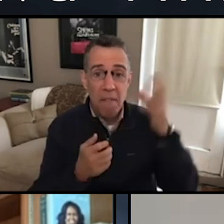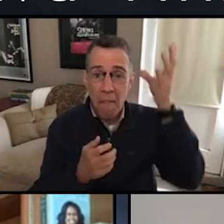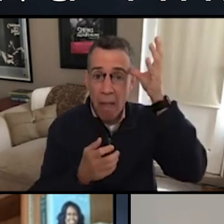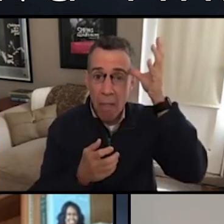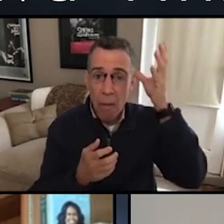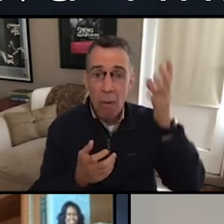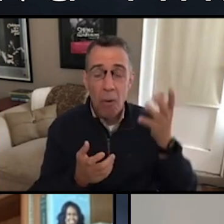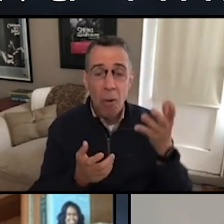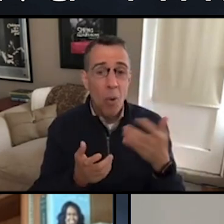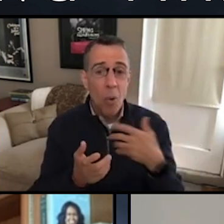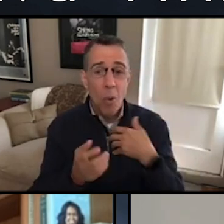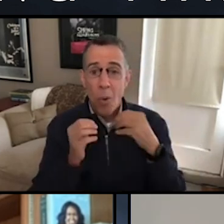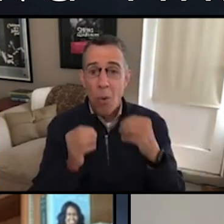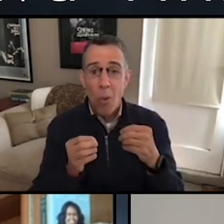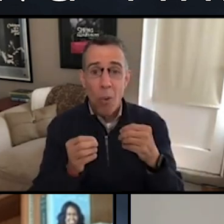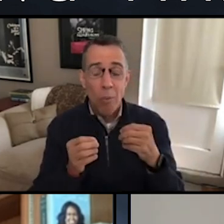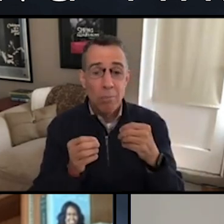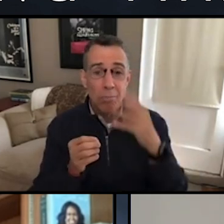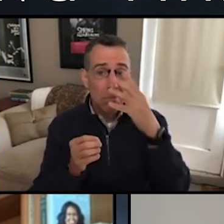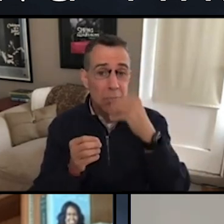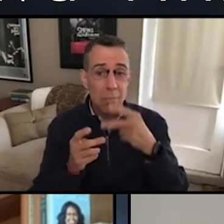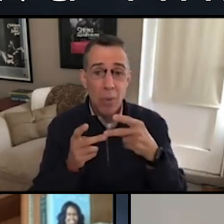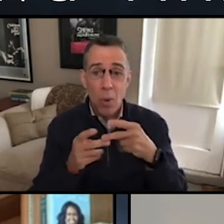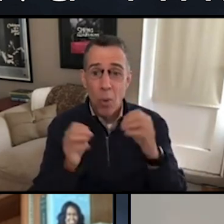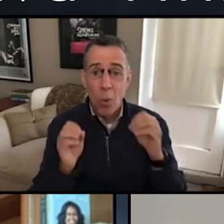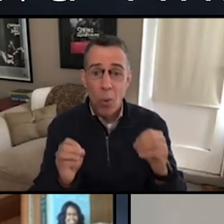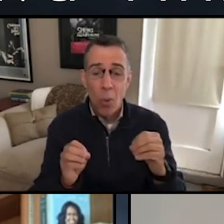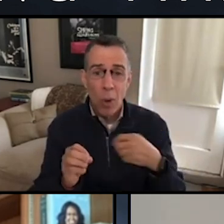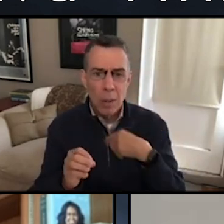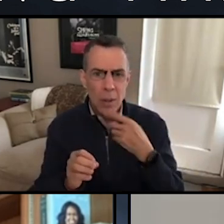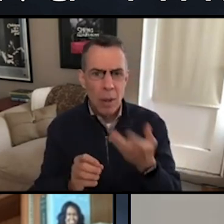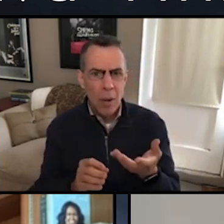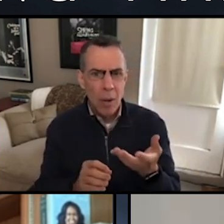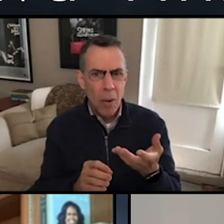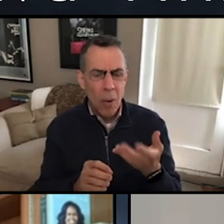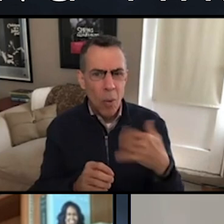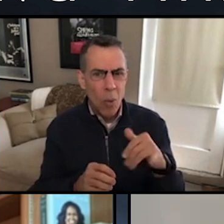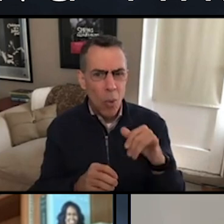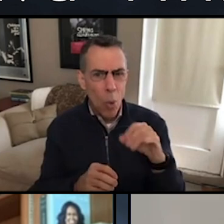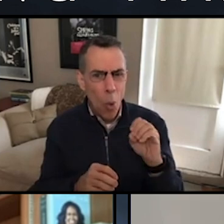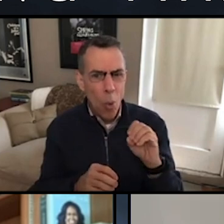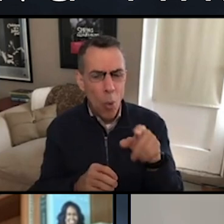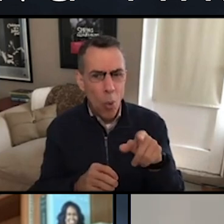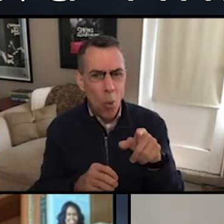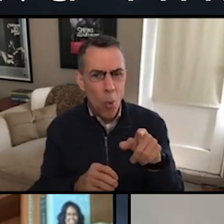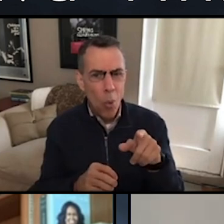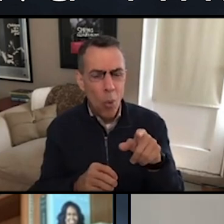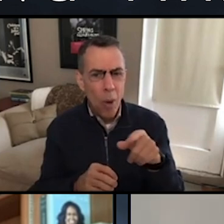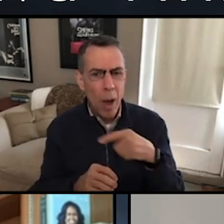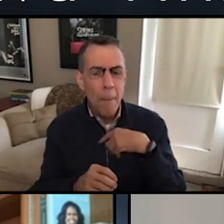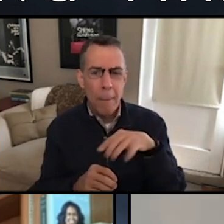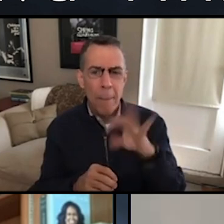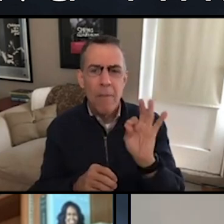didn't have any place to stay that night. And I said, "you know what? Yo, you can chill. I'm going to find out with my aunt if you could spend a night